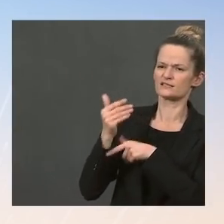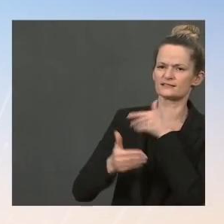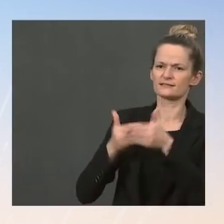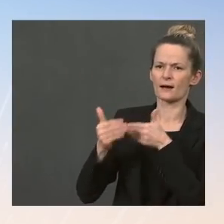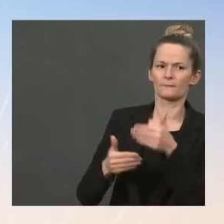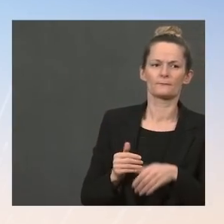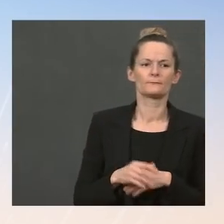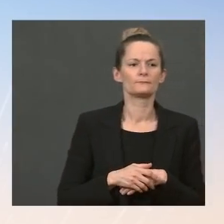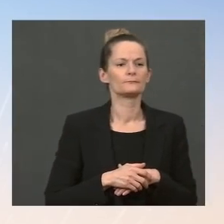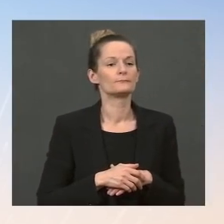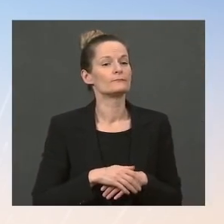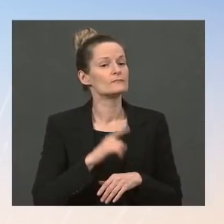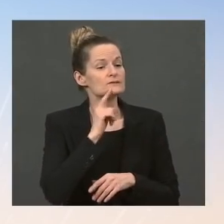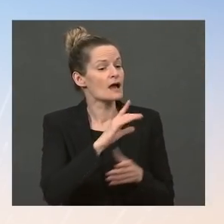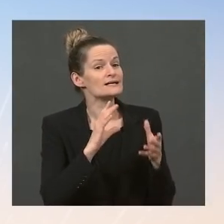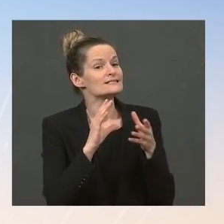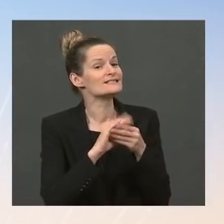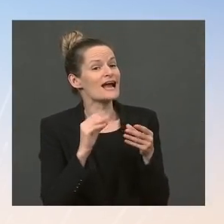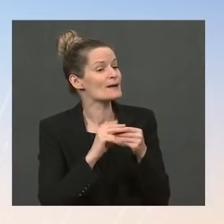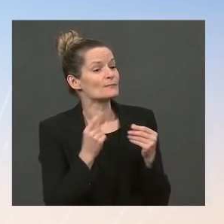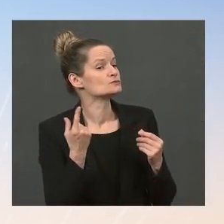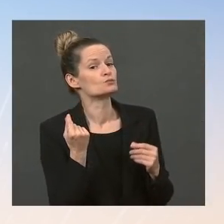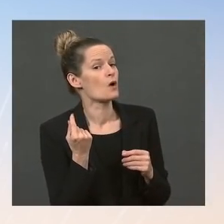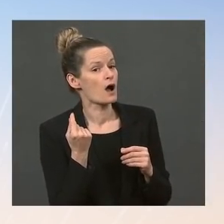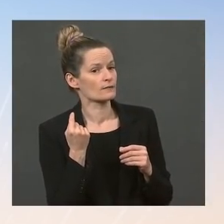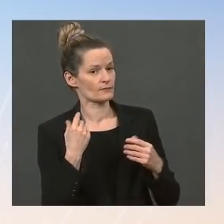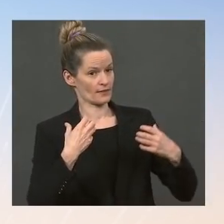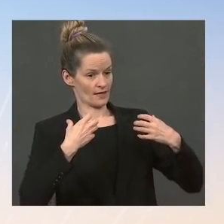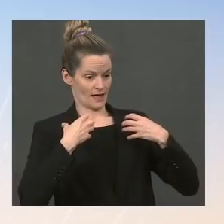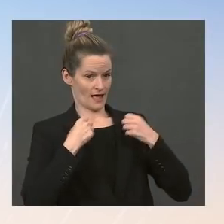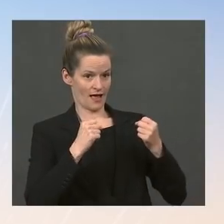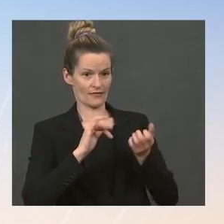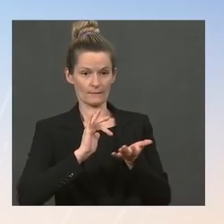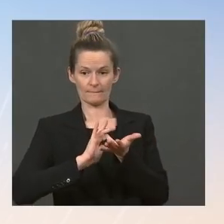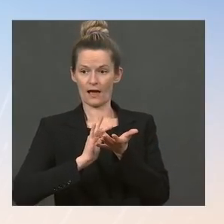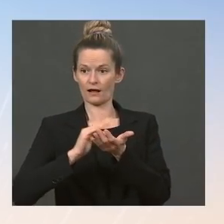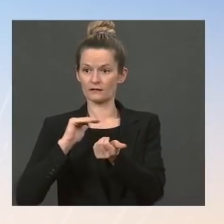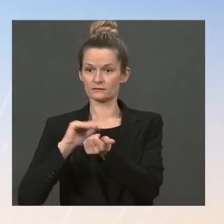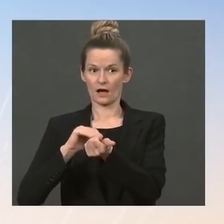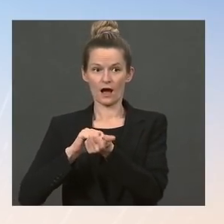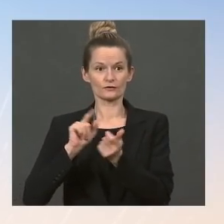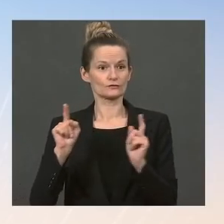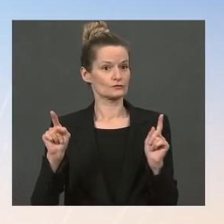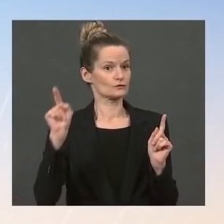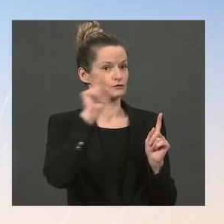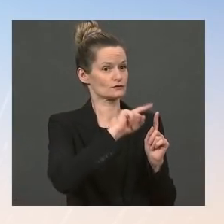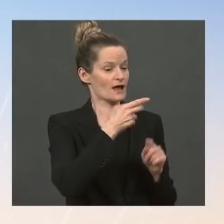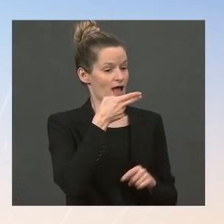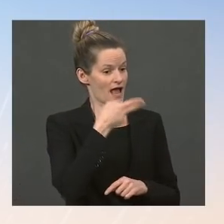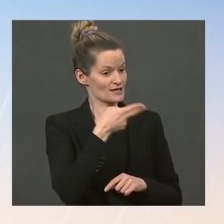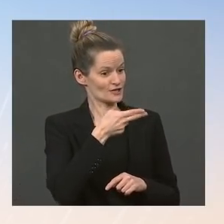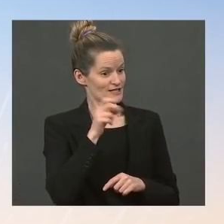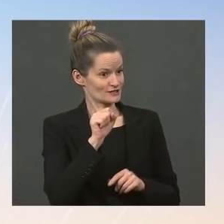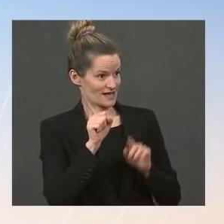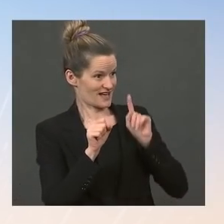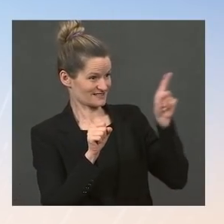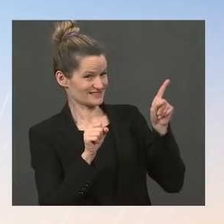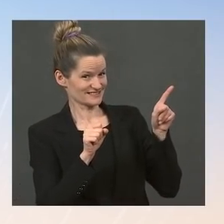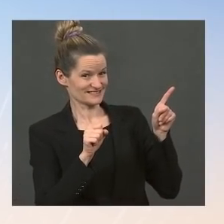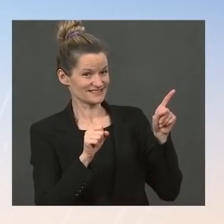and medical doctors, by HHS -- those eight doctors. The Press: But then he spoke -- you know -- Ms. Psaki: And then he spoke to it. And the President said, "I want to be clear,